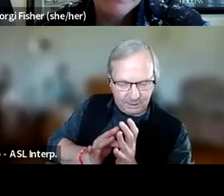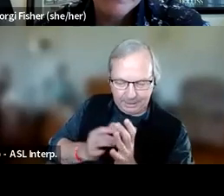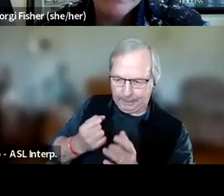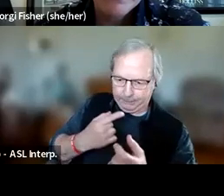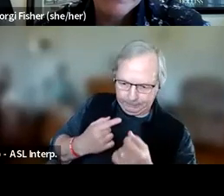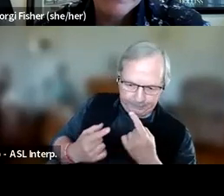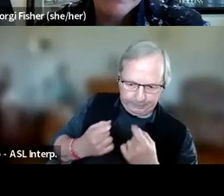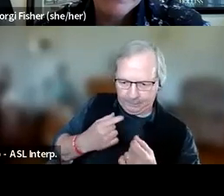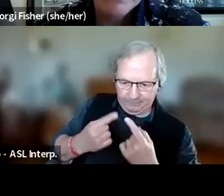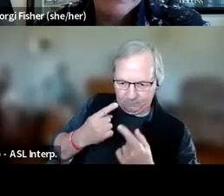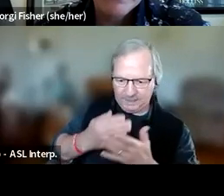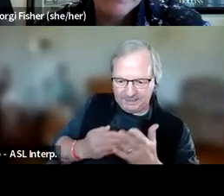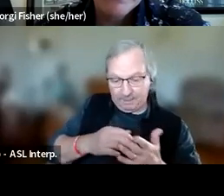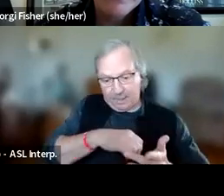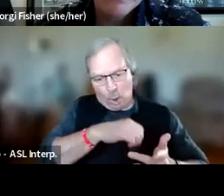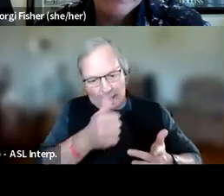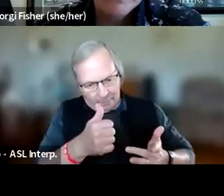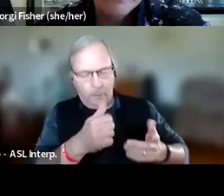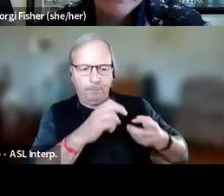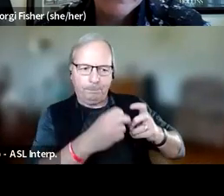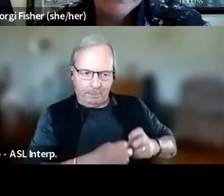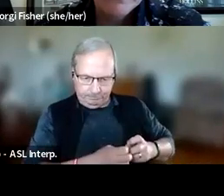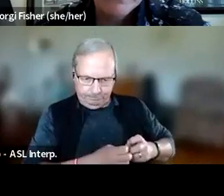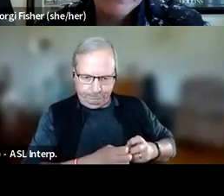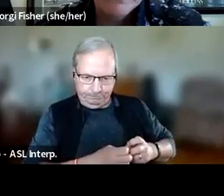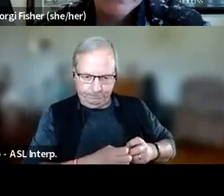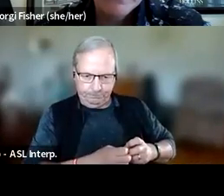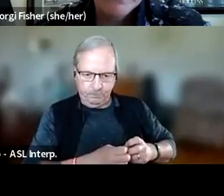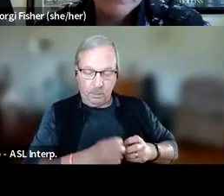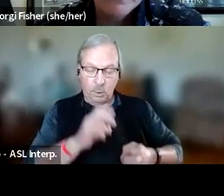for some of their other conditions, once you start adding that up,